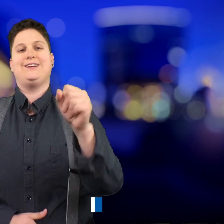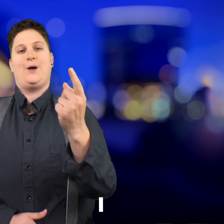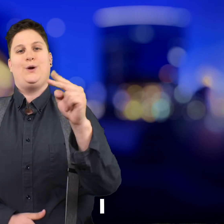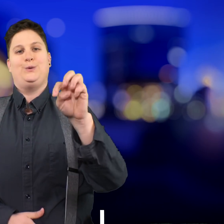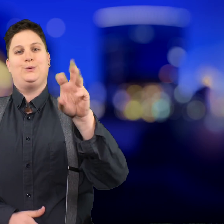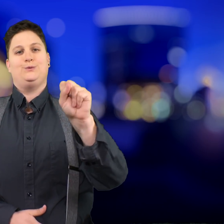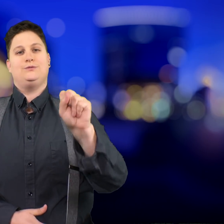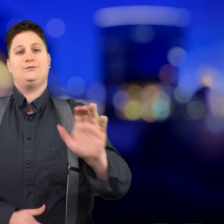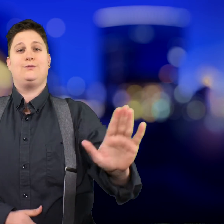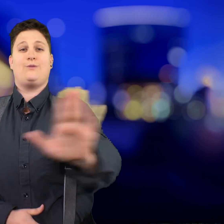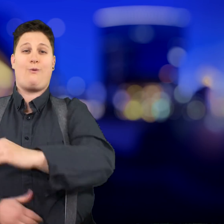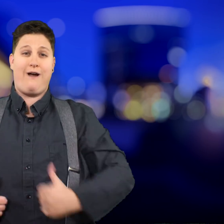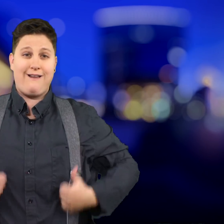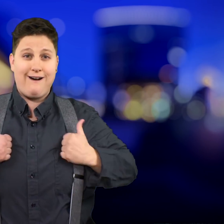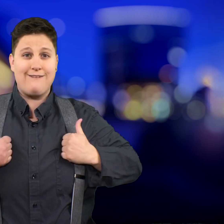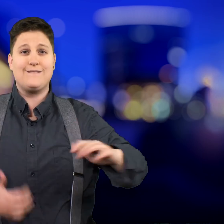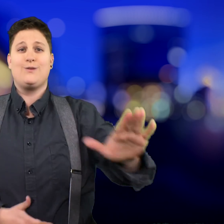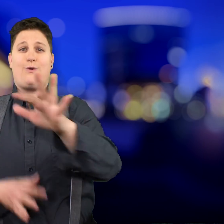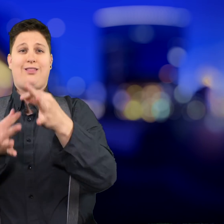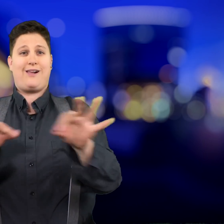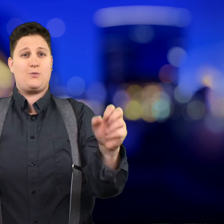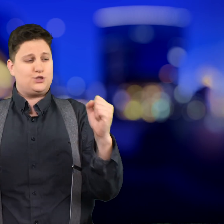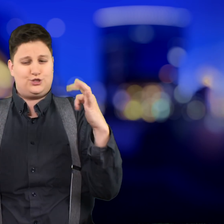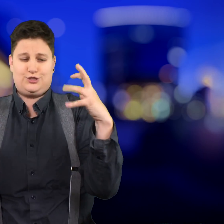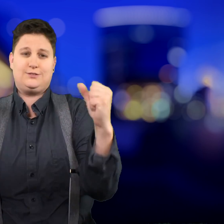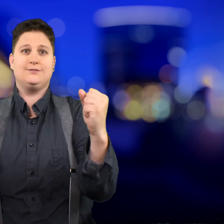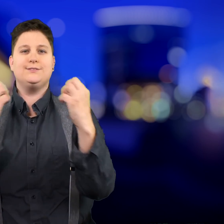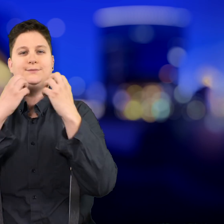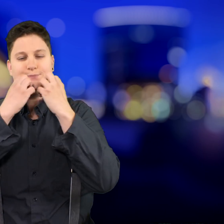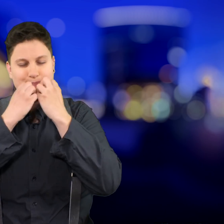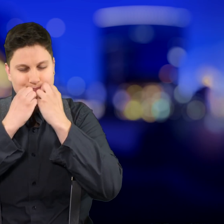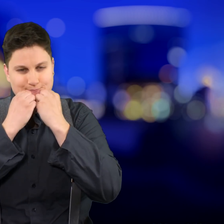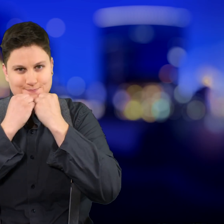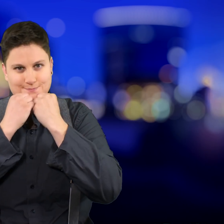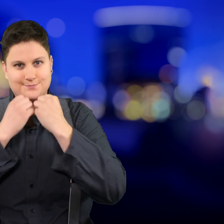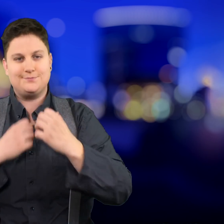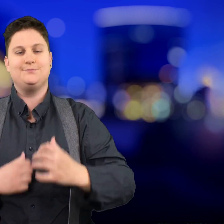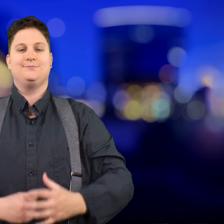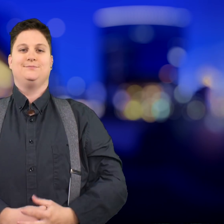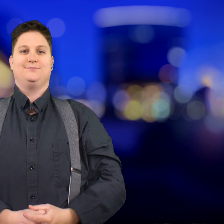Sign1News. Your life. Your language.